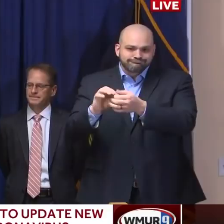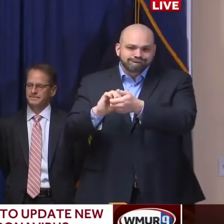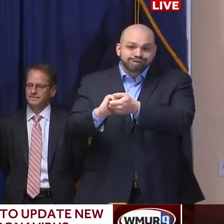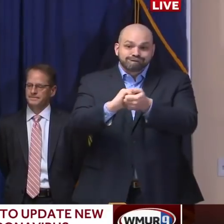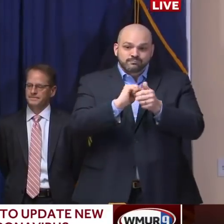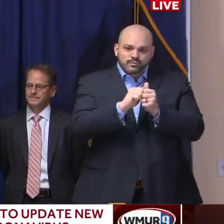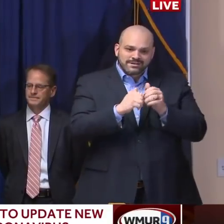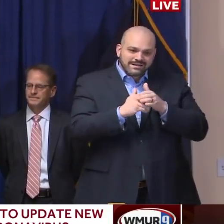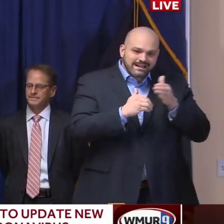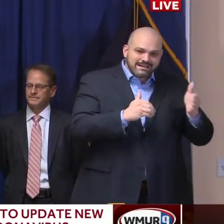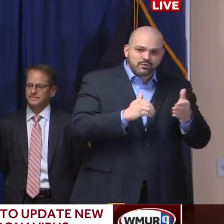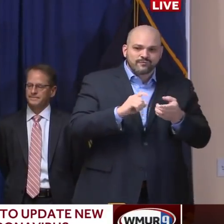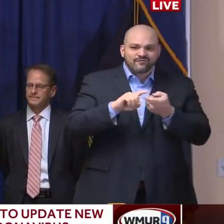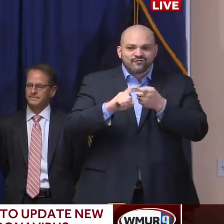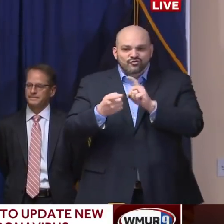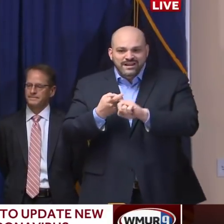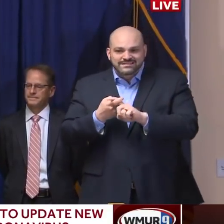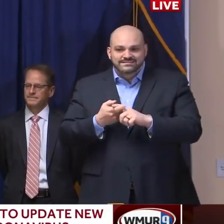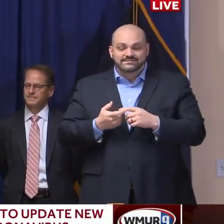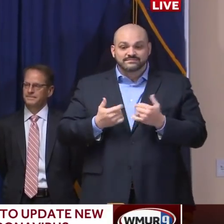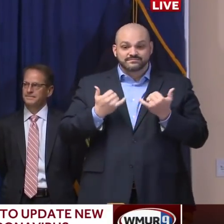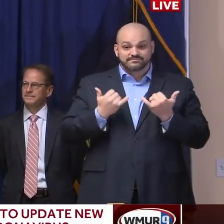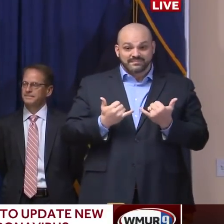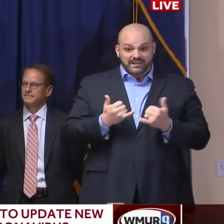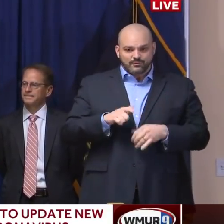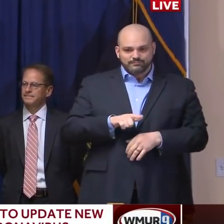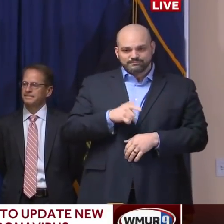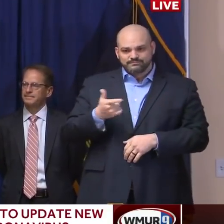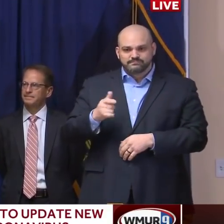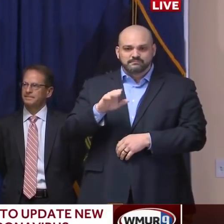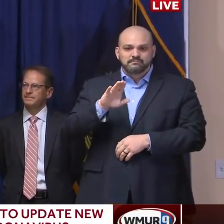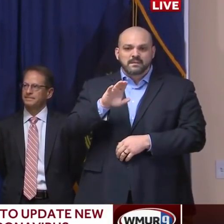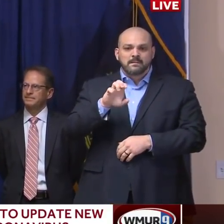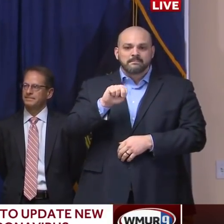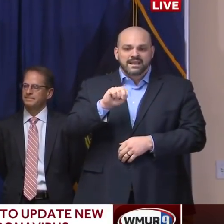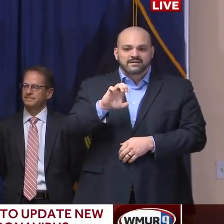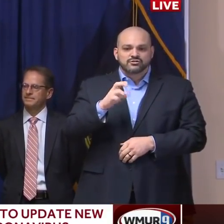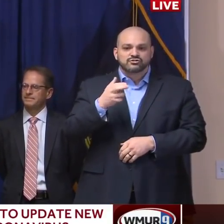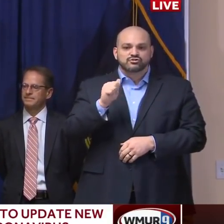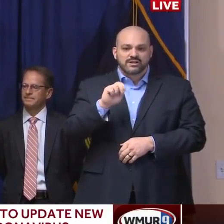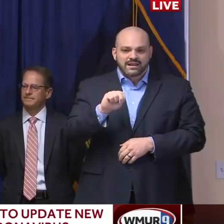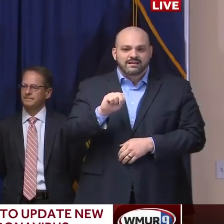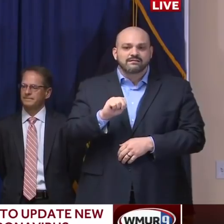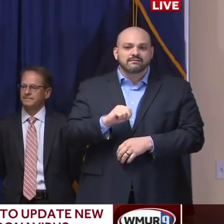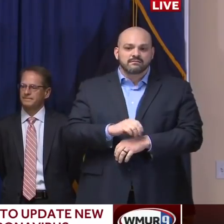WE KNOW THIS. WHEN WE WORK TOGETHER, WE DO REALLY WELL.